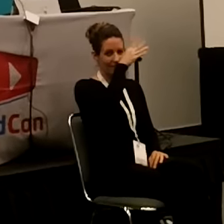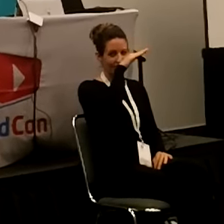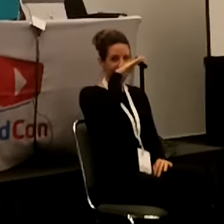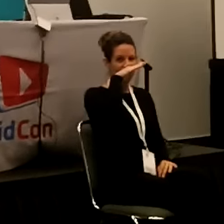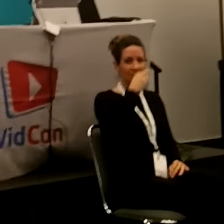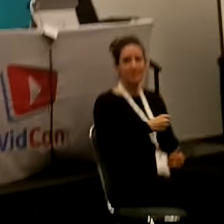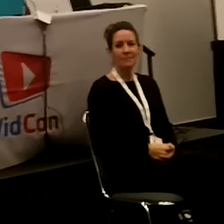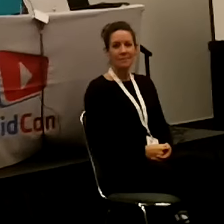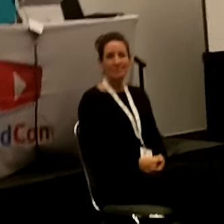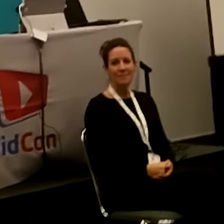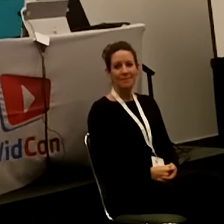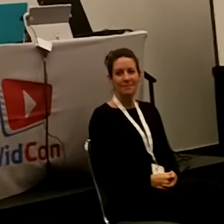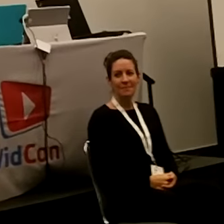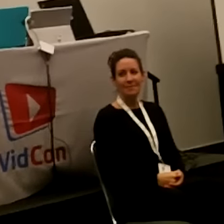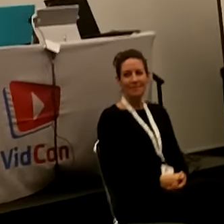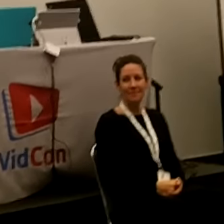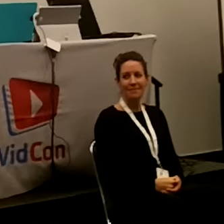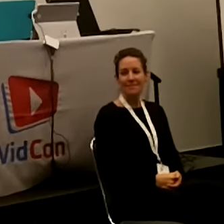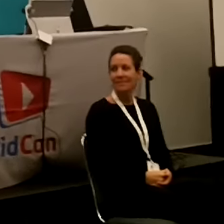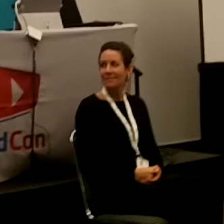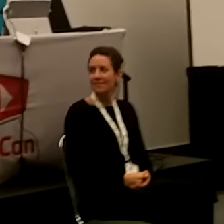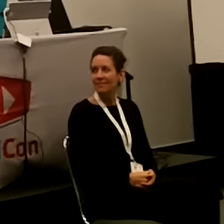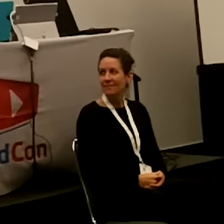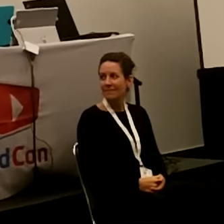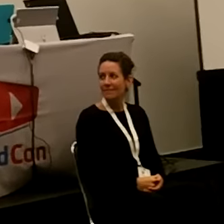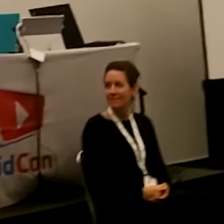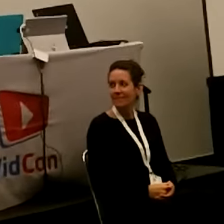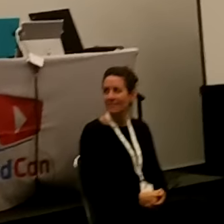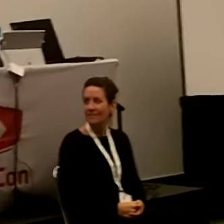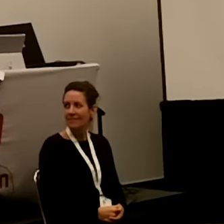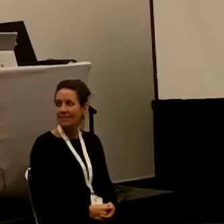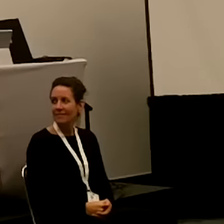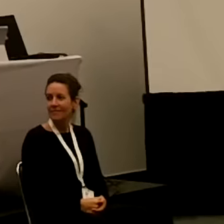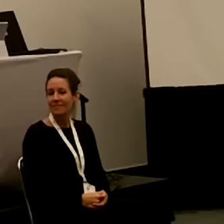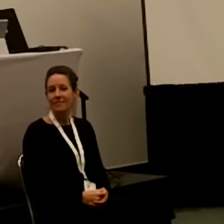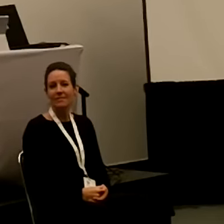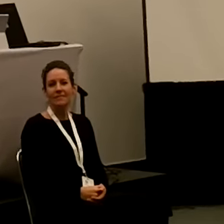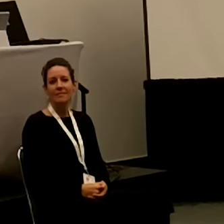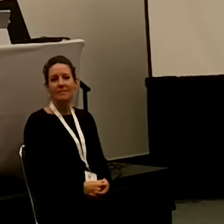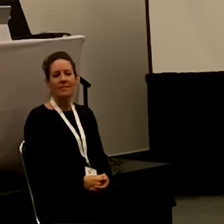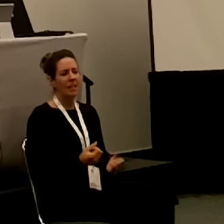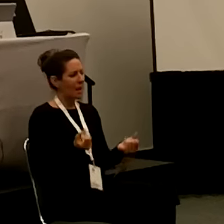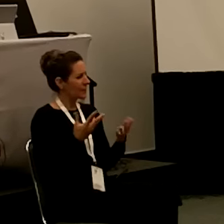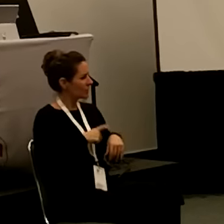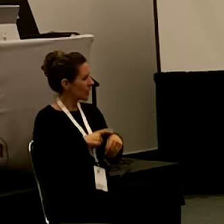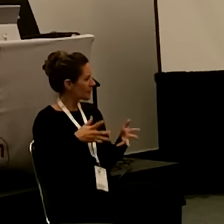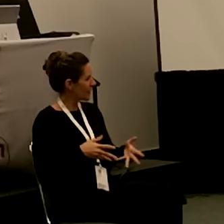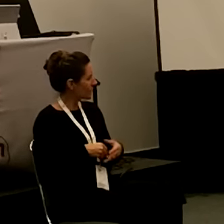I can't believe I've kept going for so long. How much time do we have?